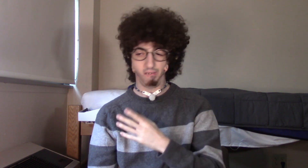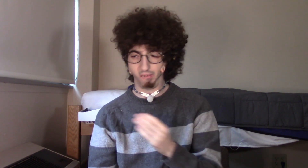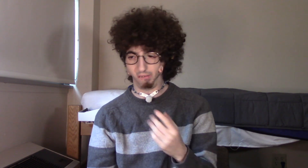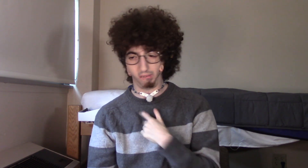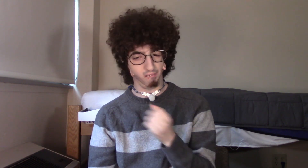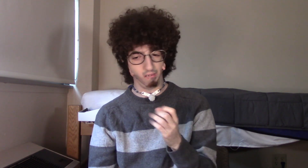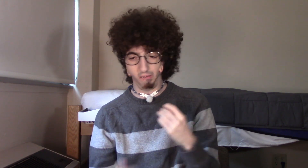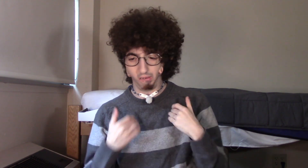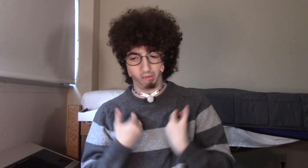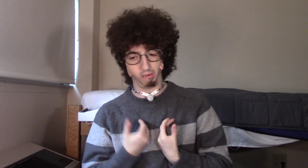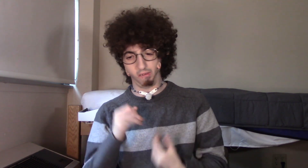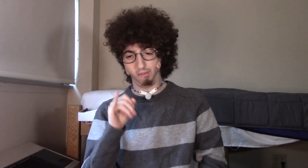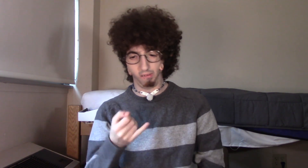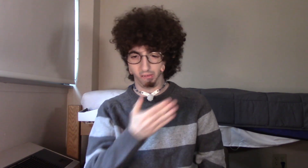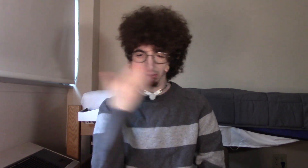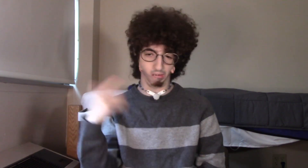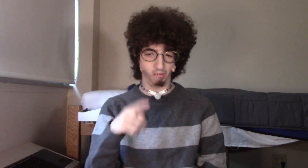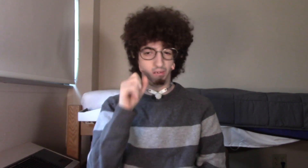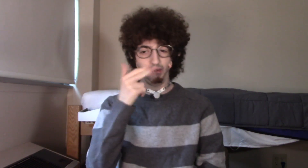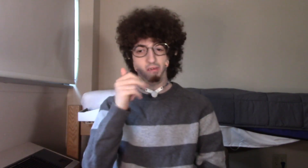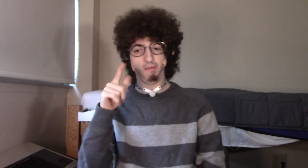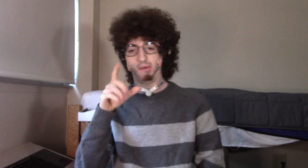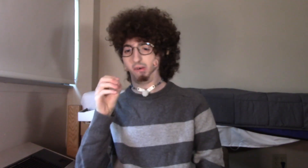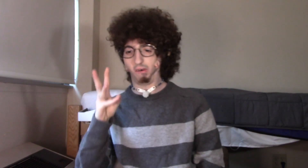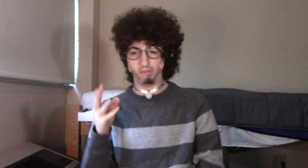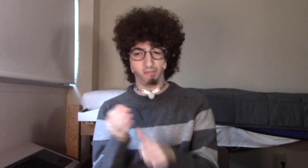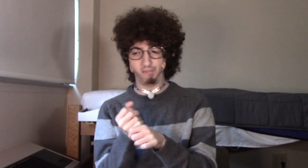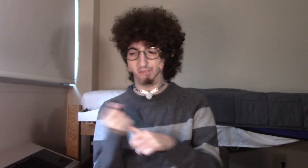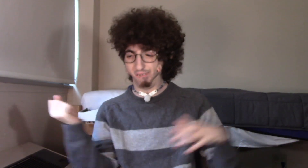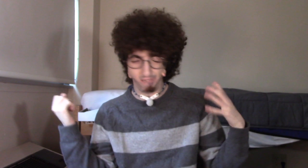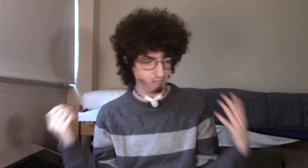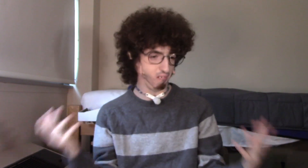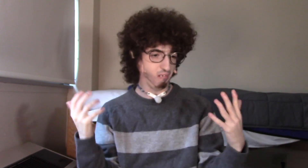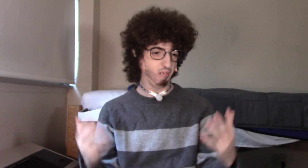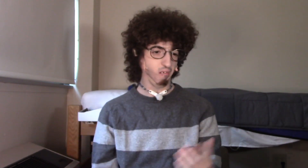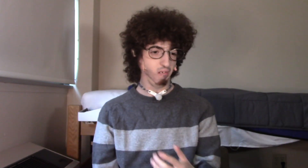and I'm just so tired of all this shallow shit